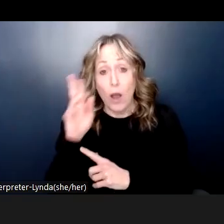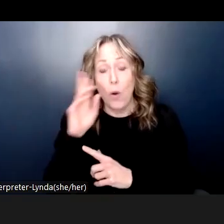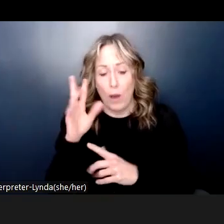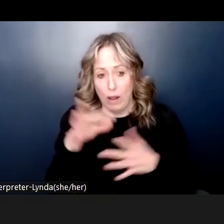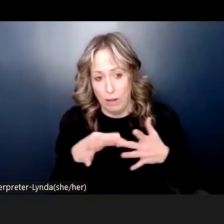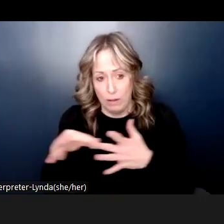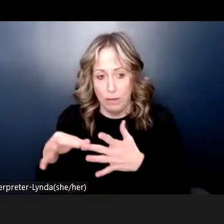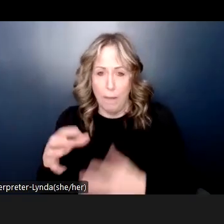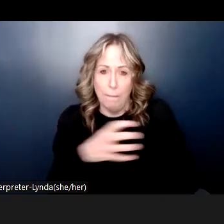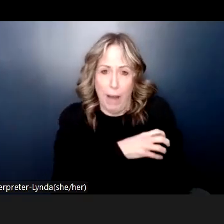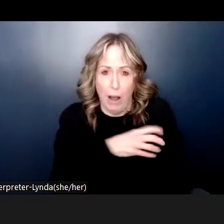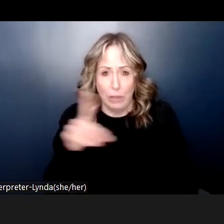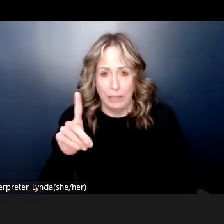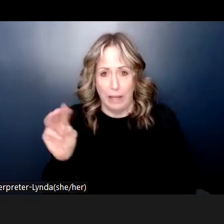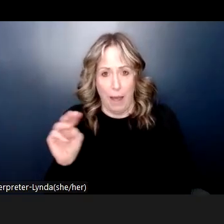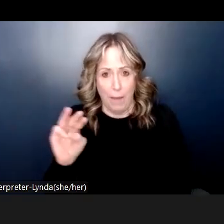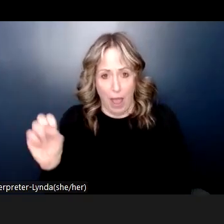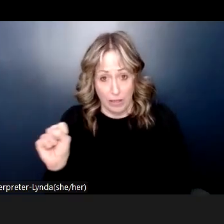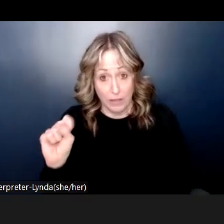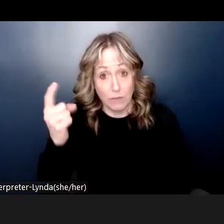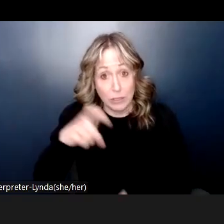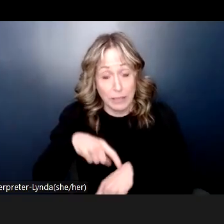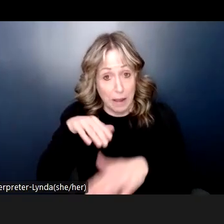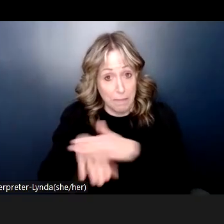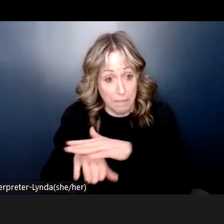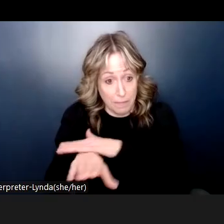And the first time you access it you will be asked to sign in.